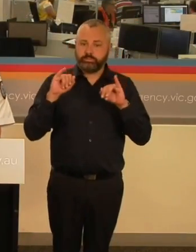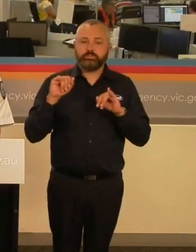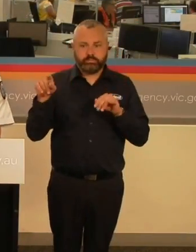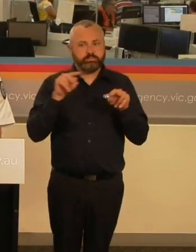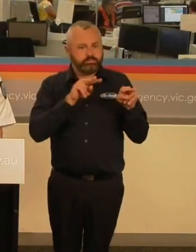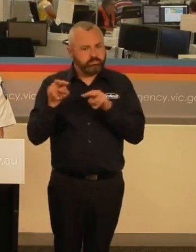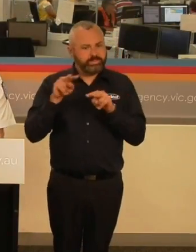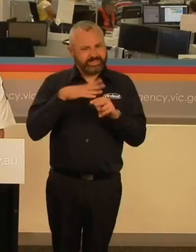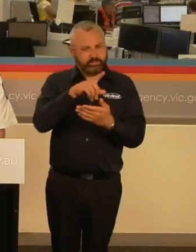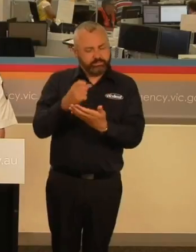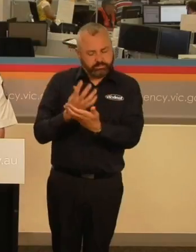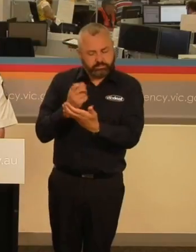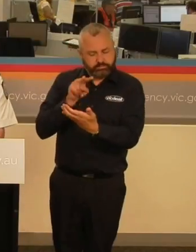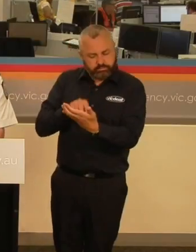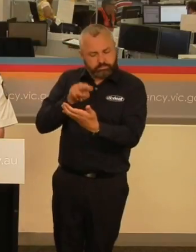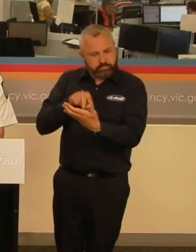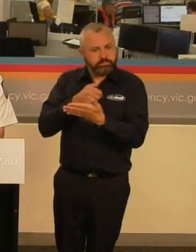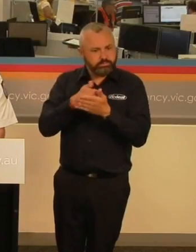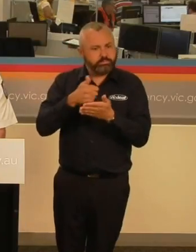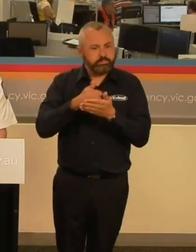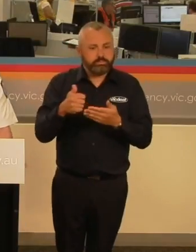it there and just ask for questions.